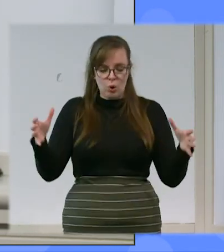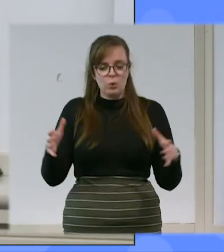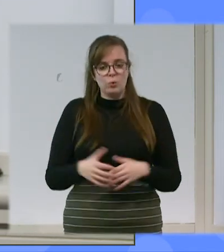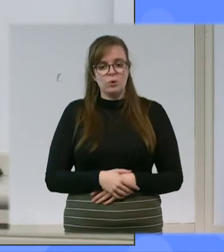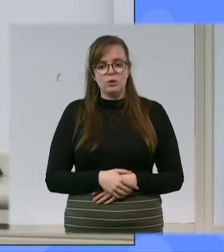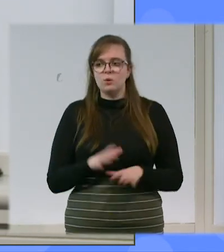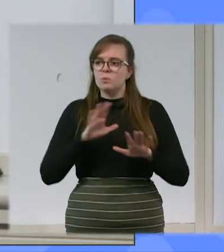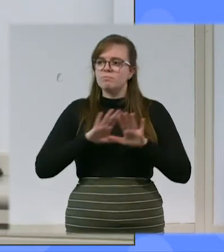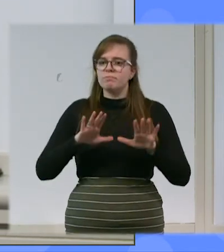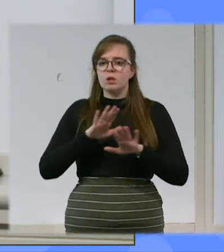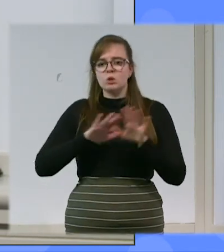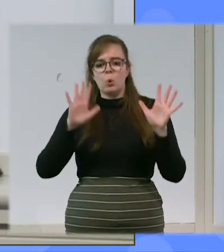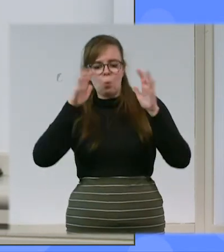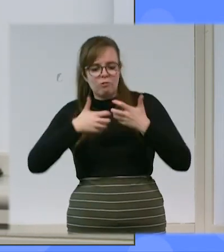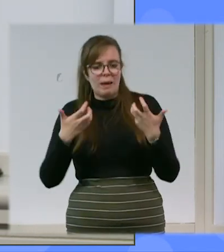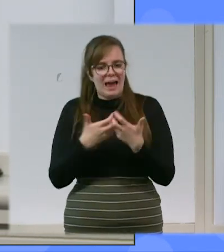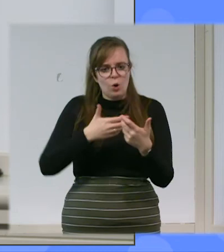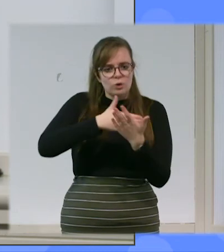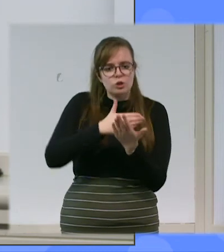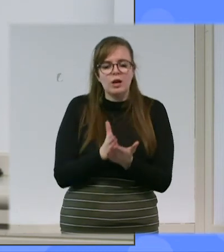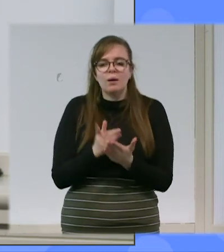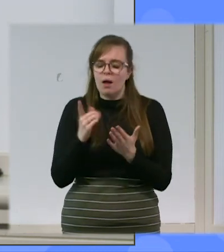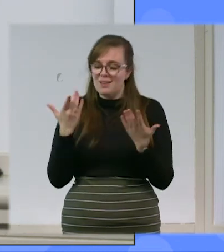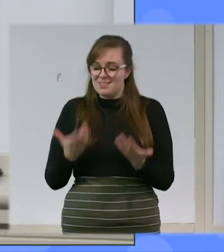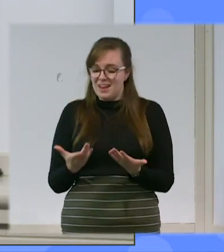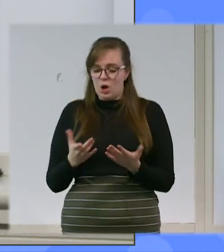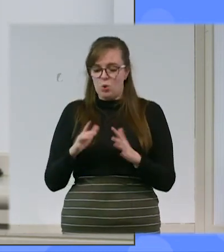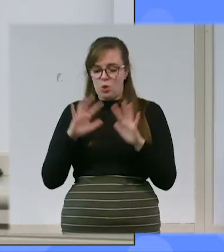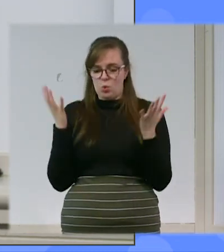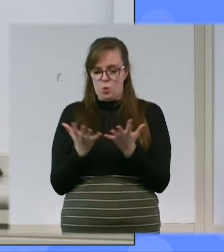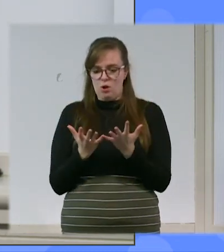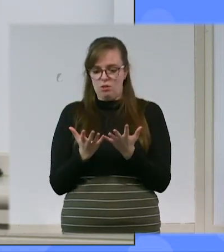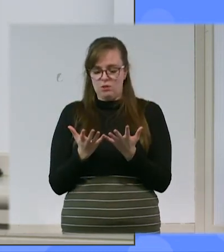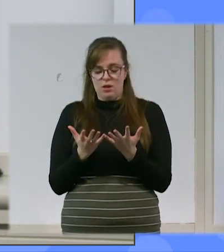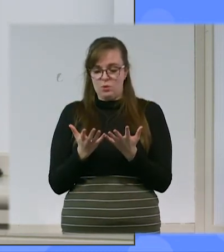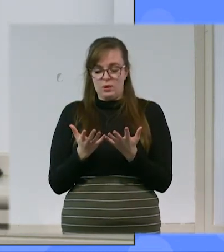about how we share it but now we're in a world where the oven is only so big we